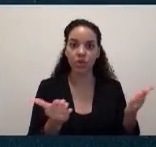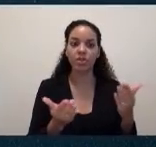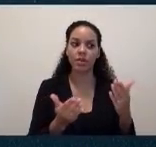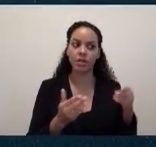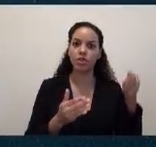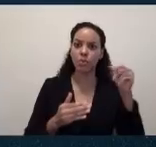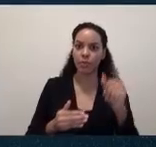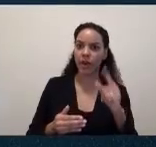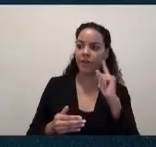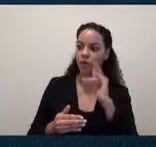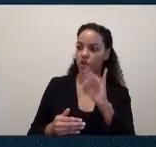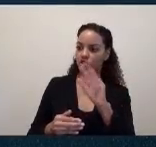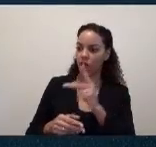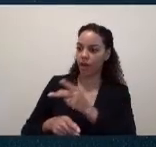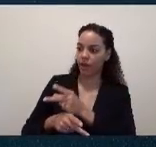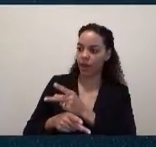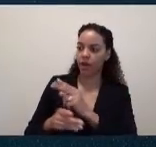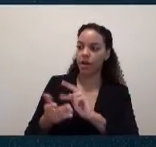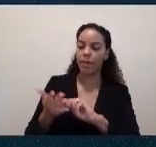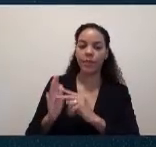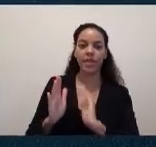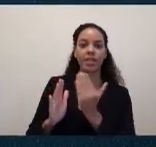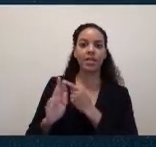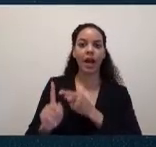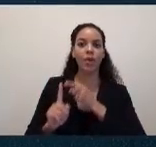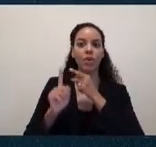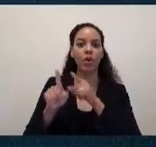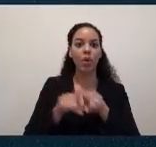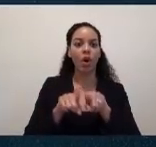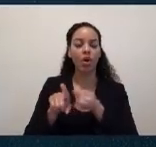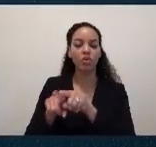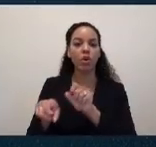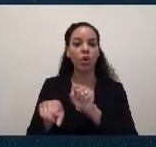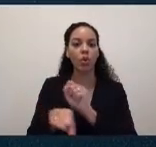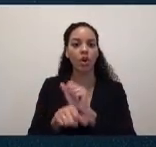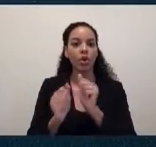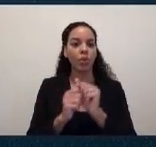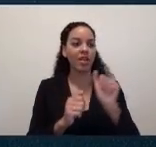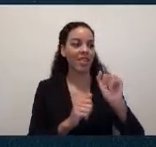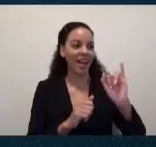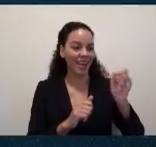It is our intention also in working with Ai-Jen and so many other leaders to also demand